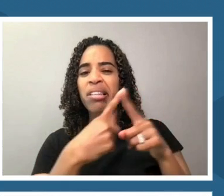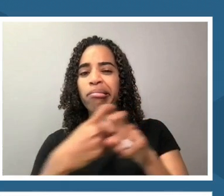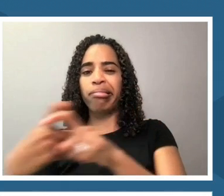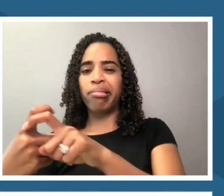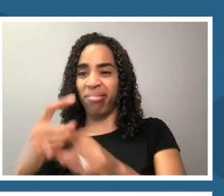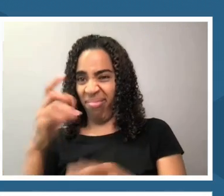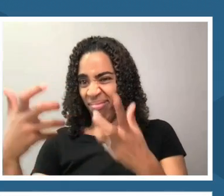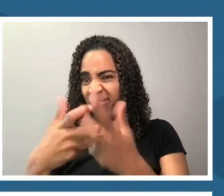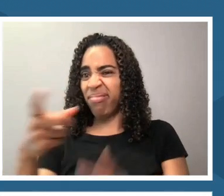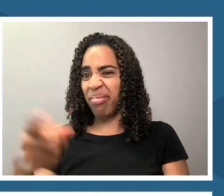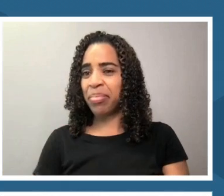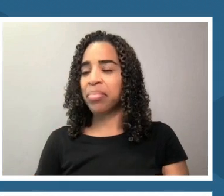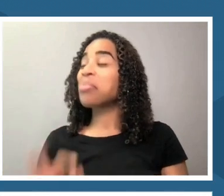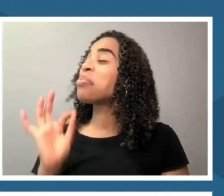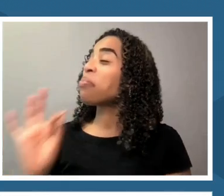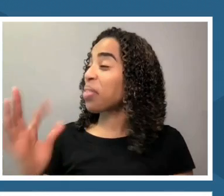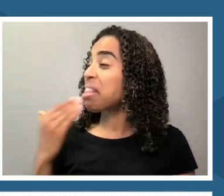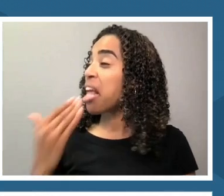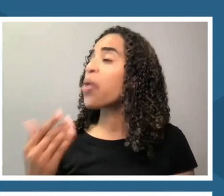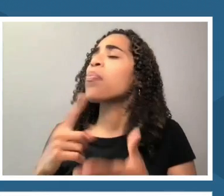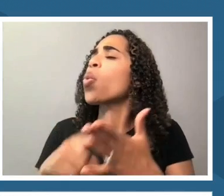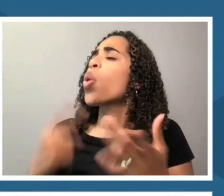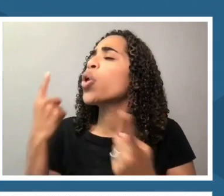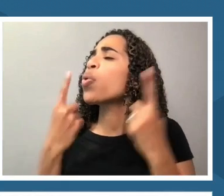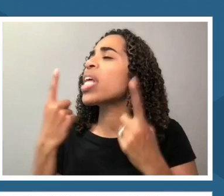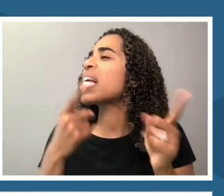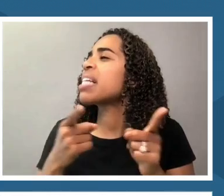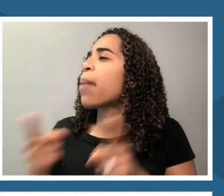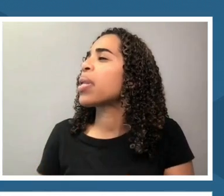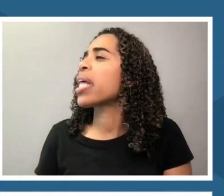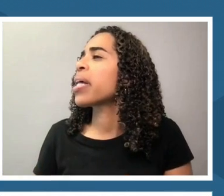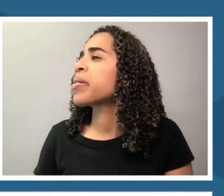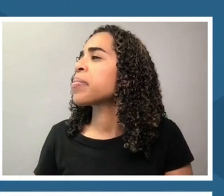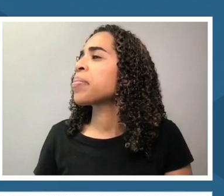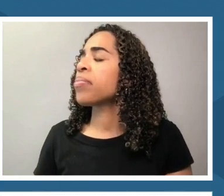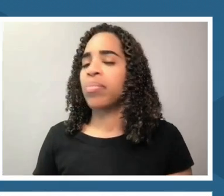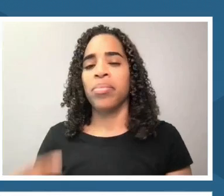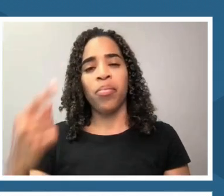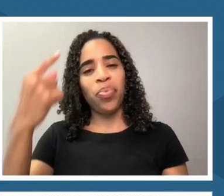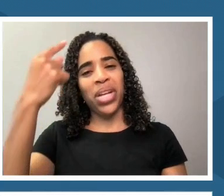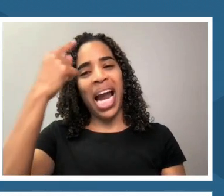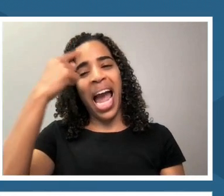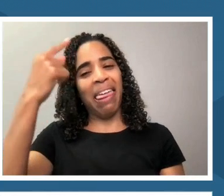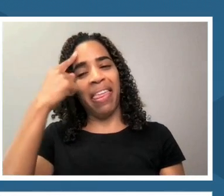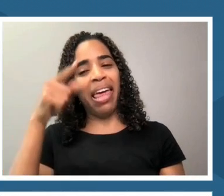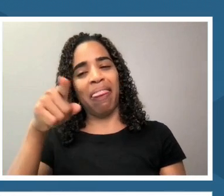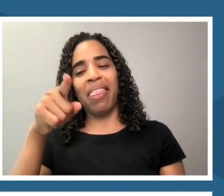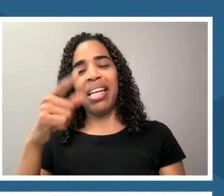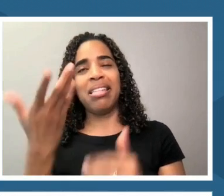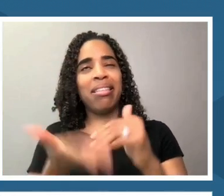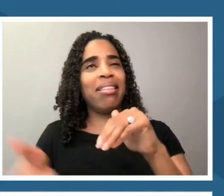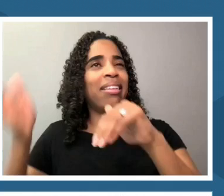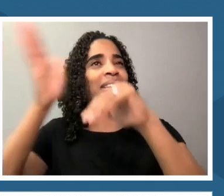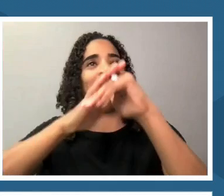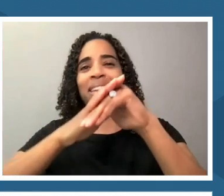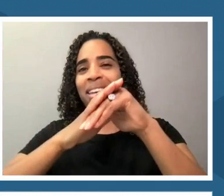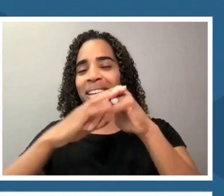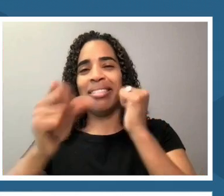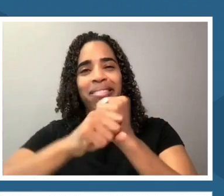um i think the producers they really wanted to lay it on thick that anime